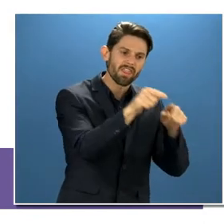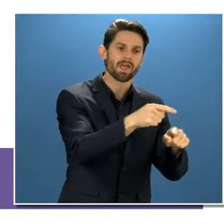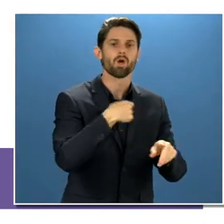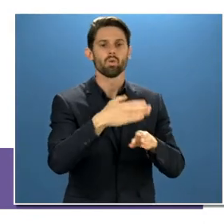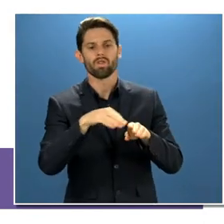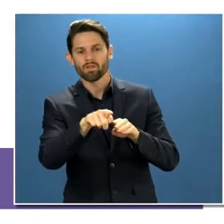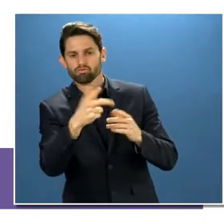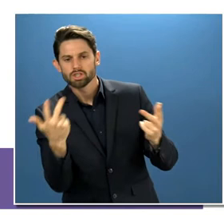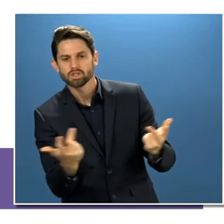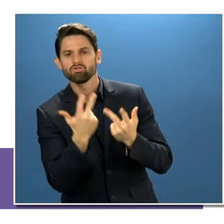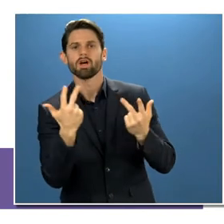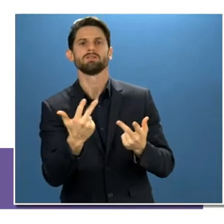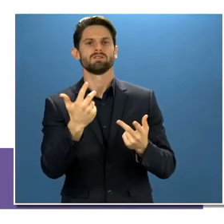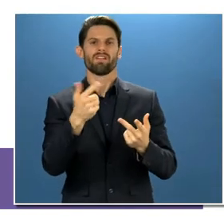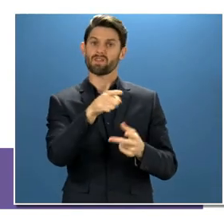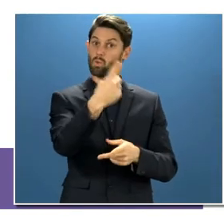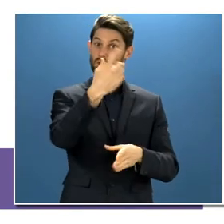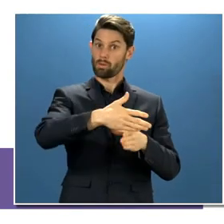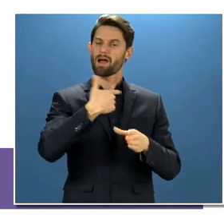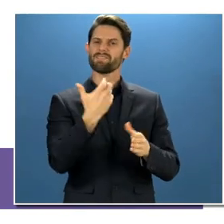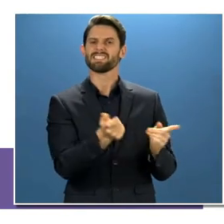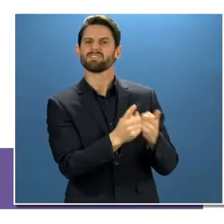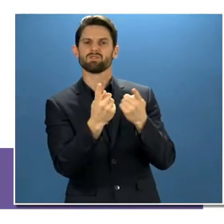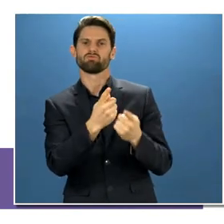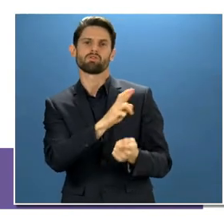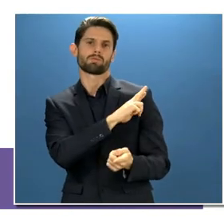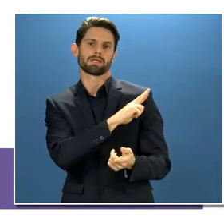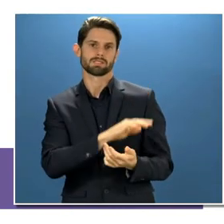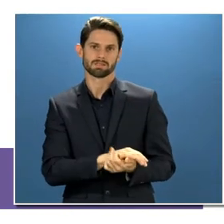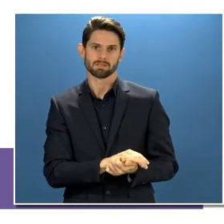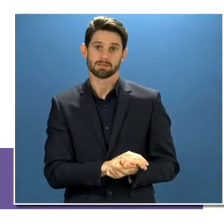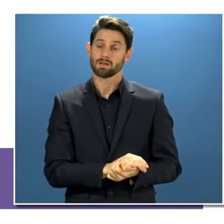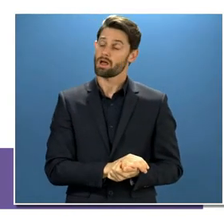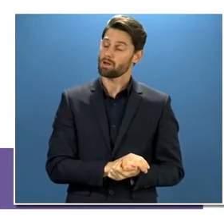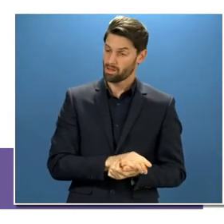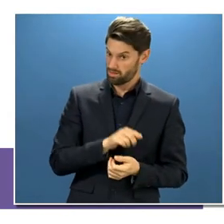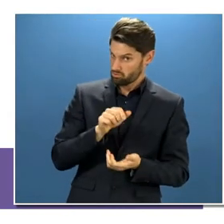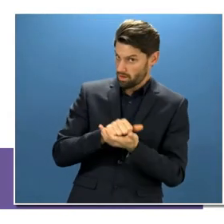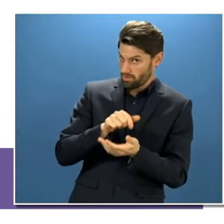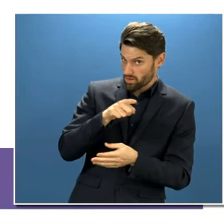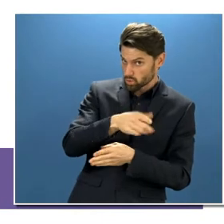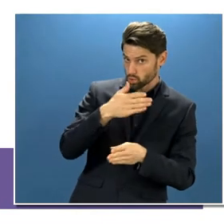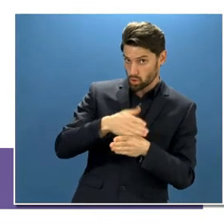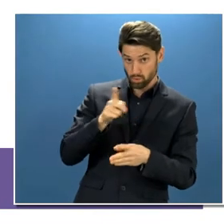Was this the job that on your first day that was okay, but then after that --- Yes.